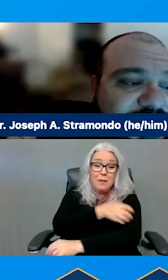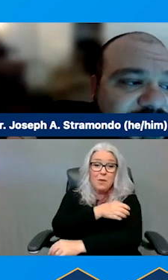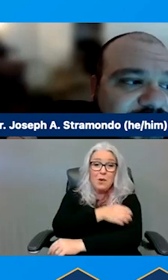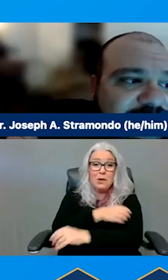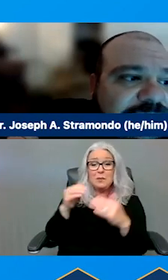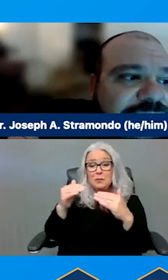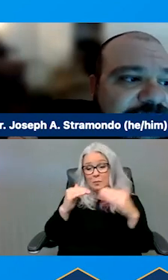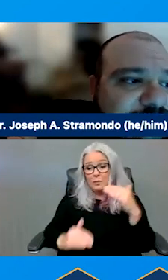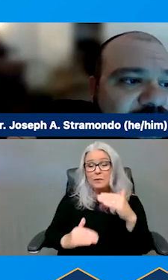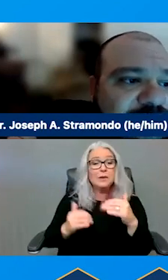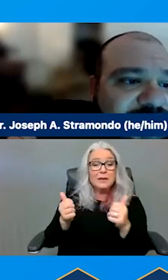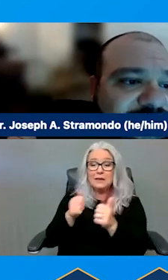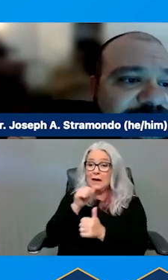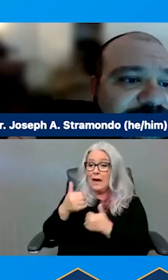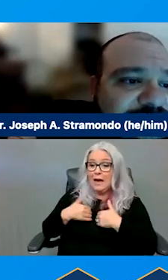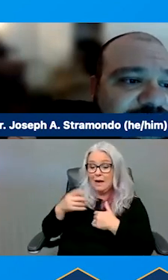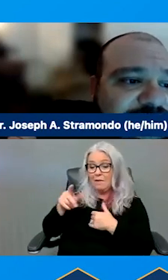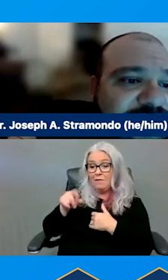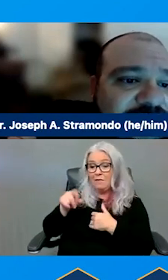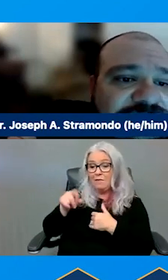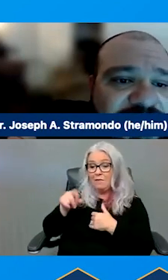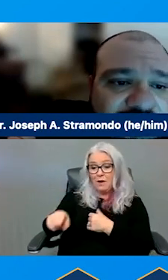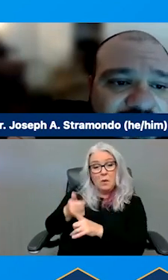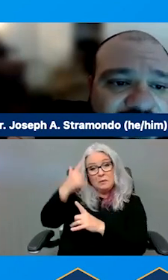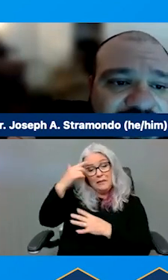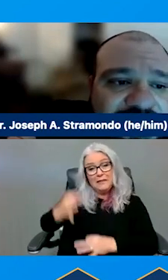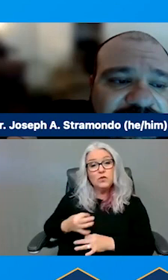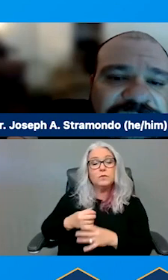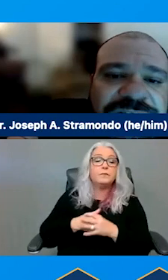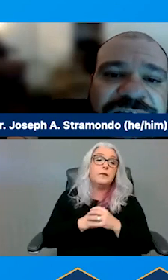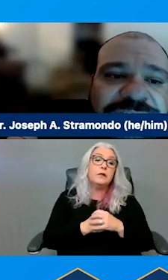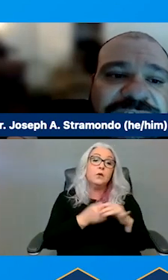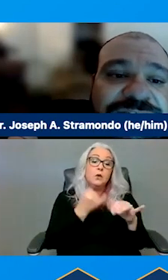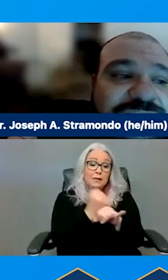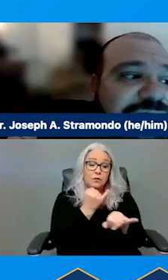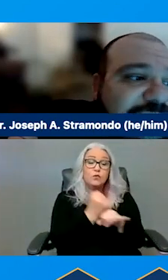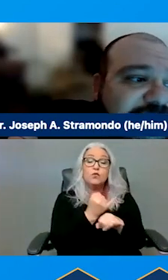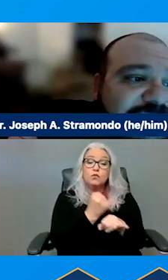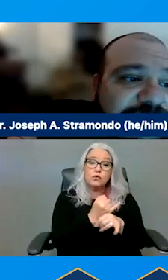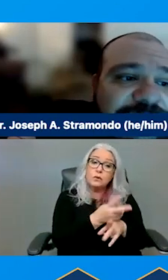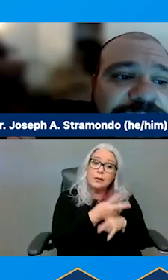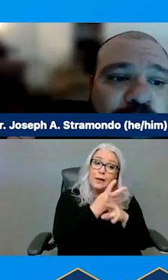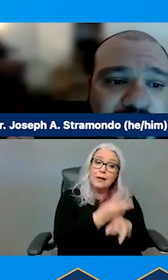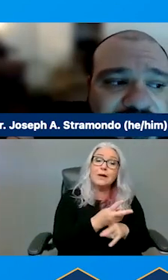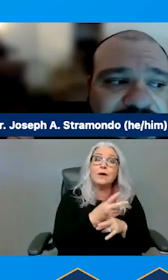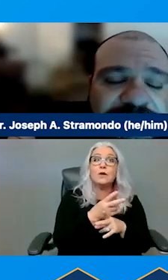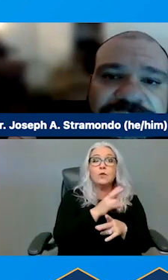disparity. Okay. So the moral analysis of institutional care in general I think has then revealed something important